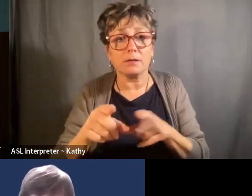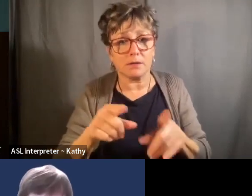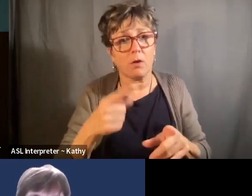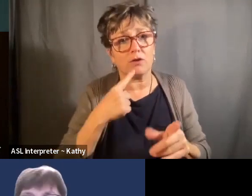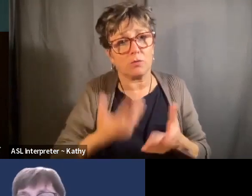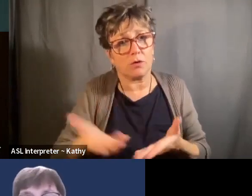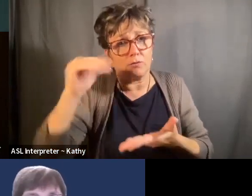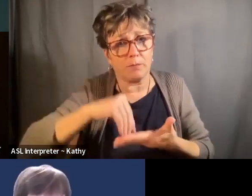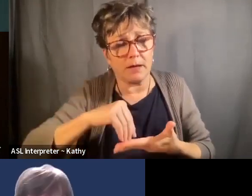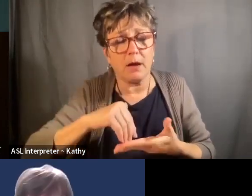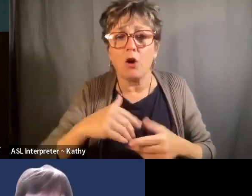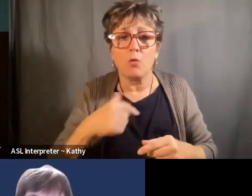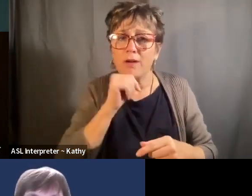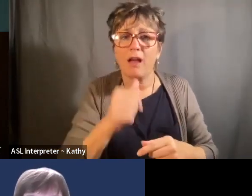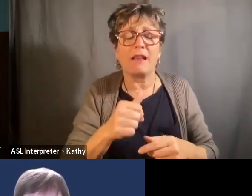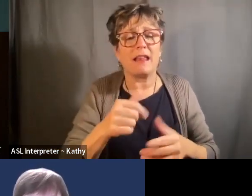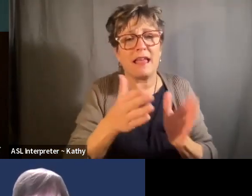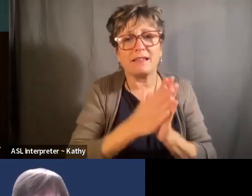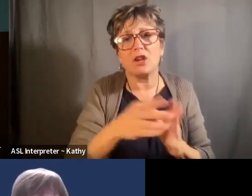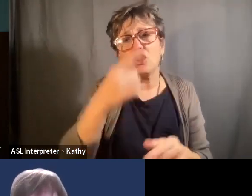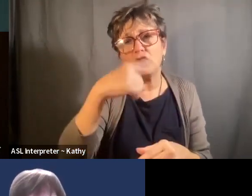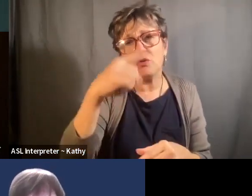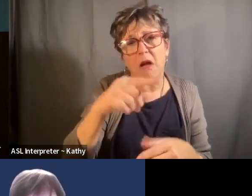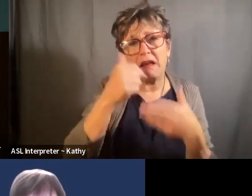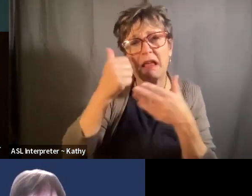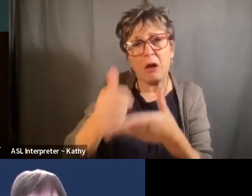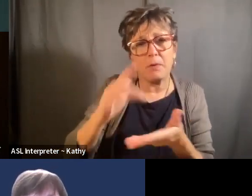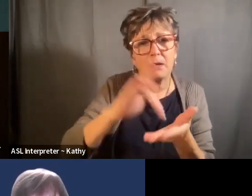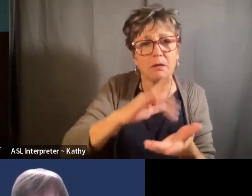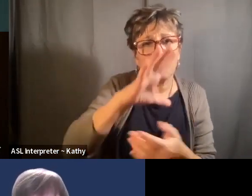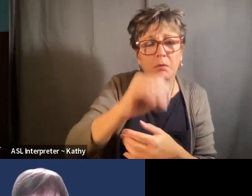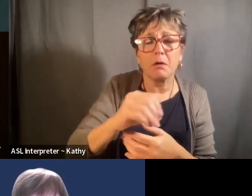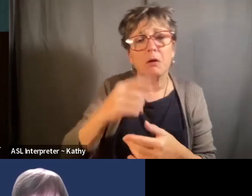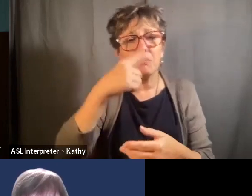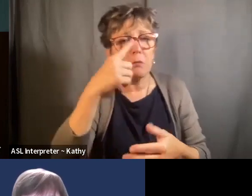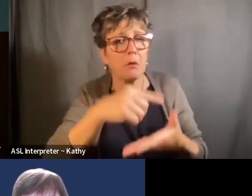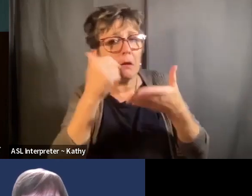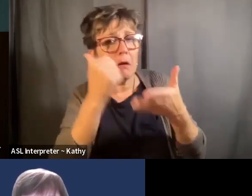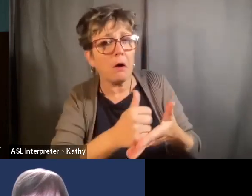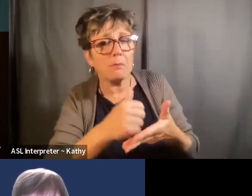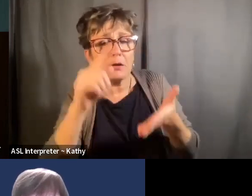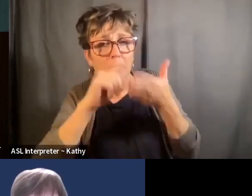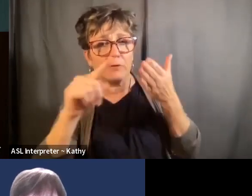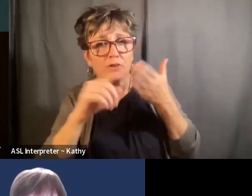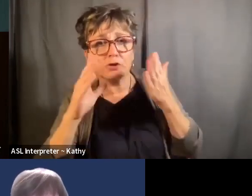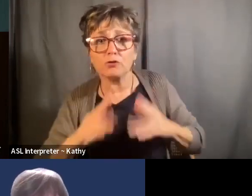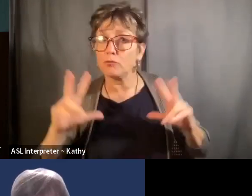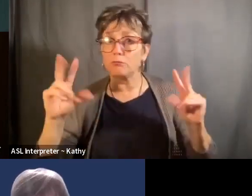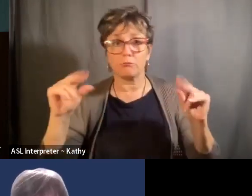researcher or a favor for a drug company. We're asking you all to globally contribute your